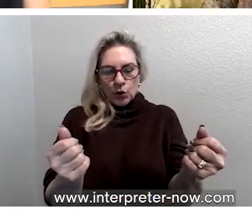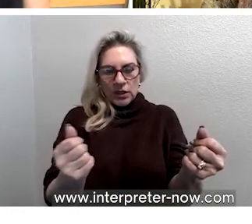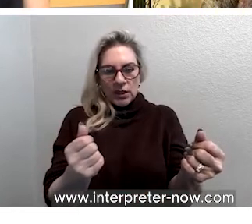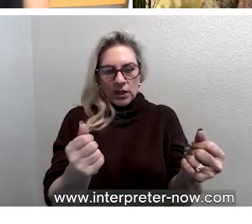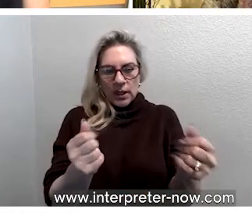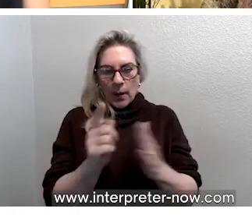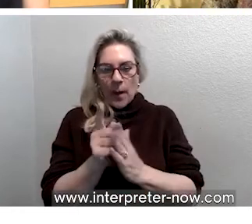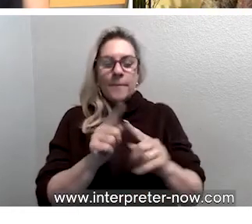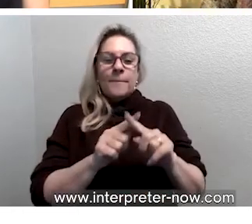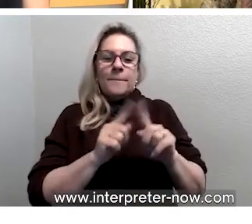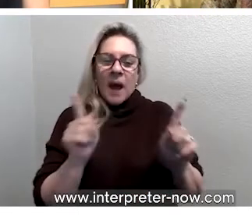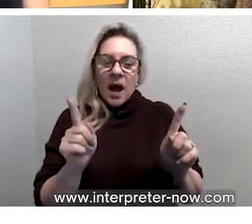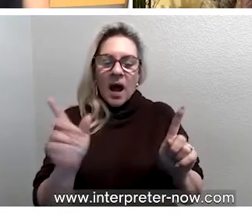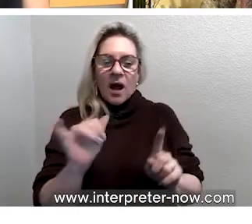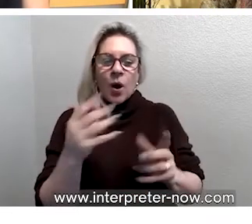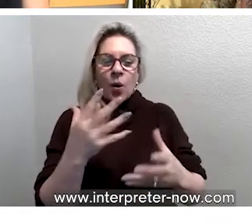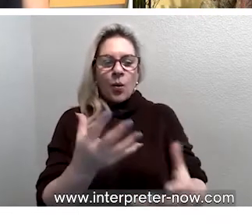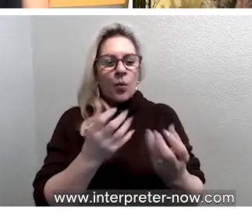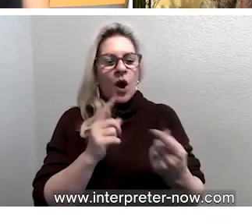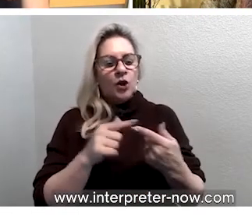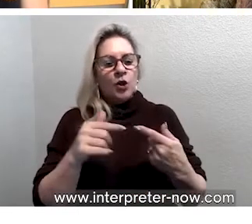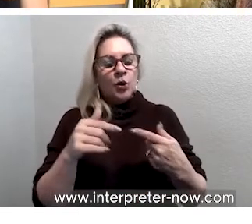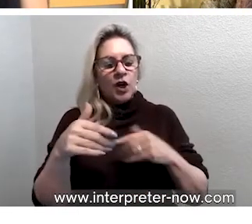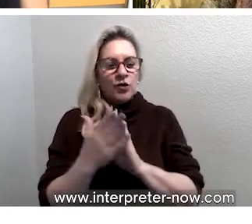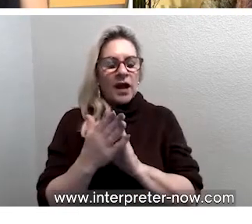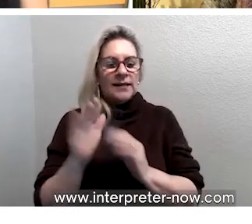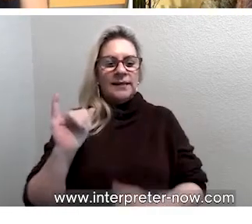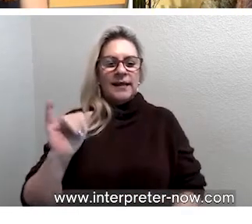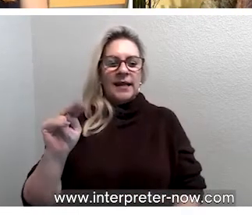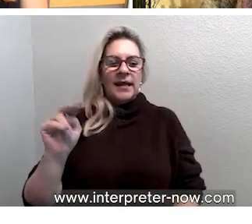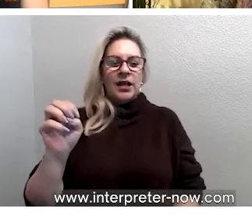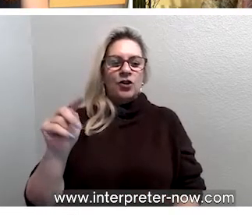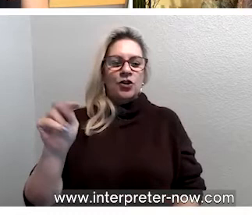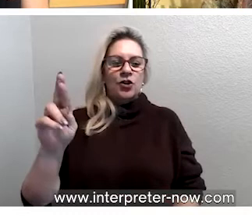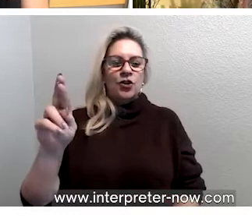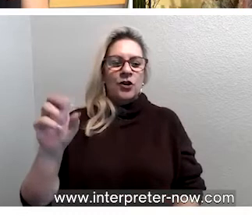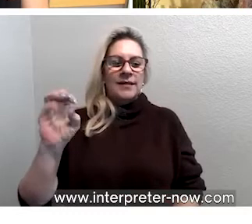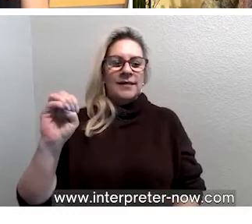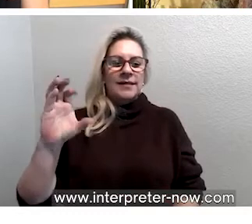But I also want to address intersectionality. You talked about being multi-ethnic.